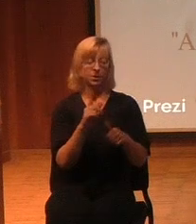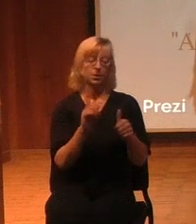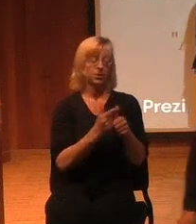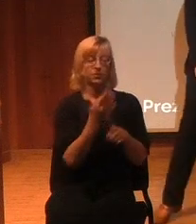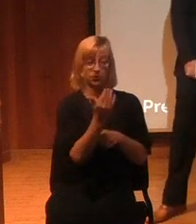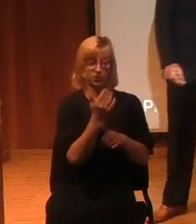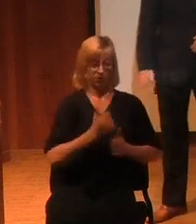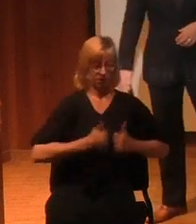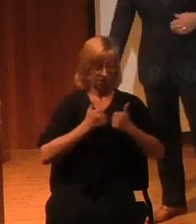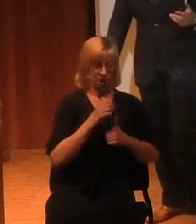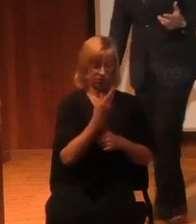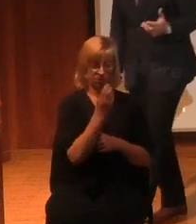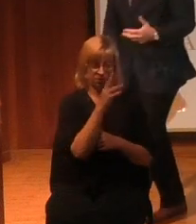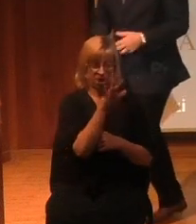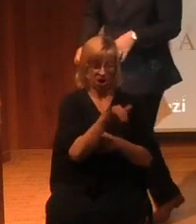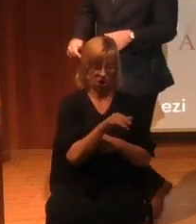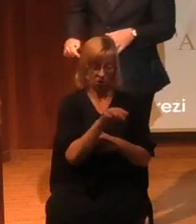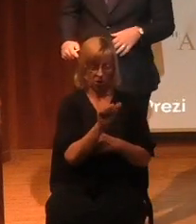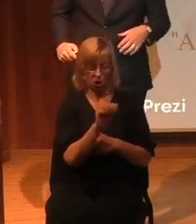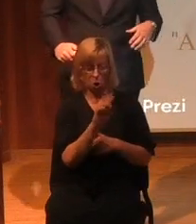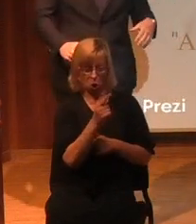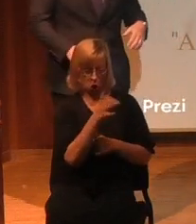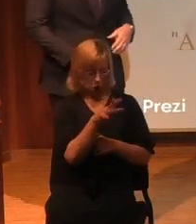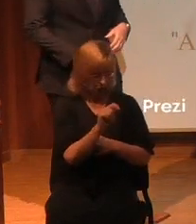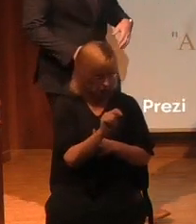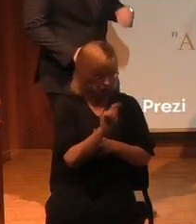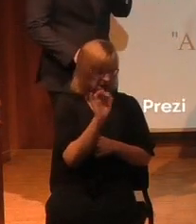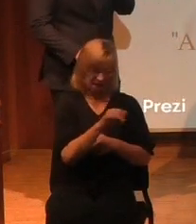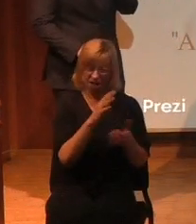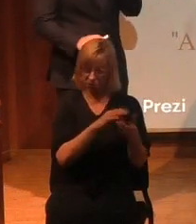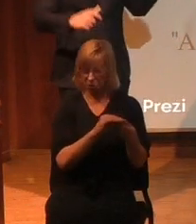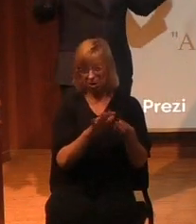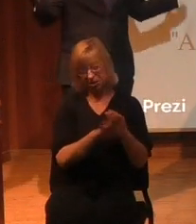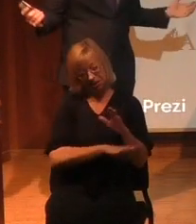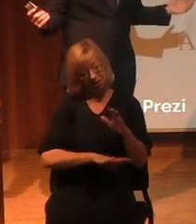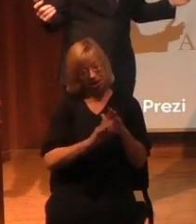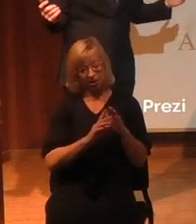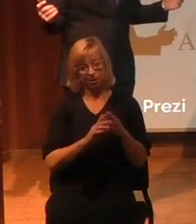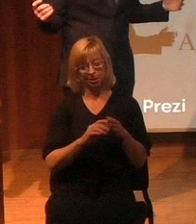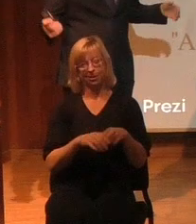by Claire North. Essentially, it's kind of a Groundhog Day story